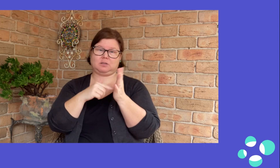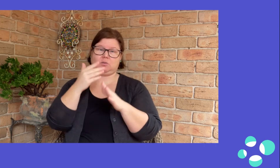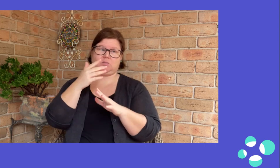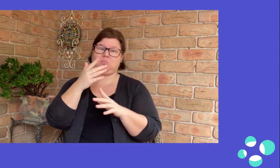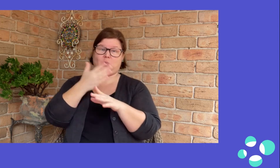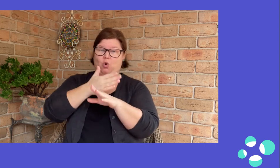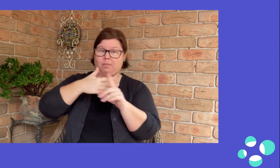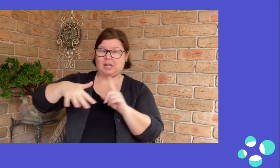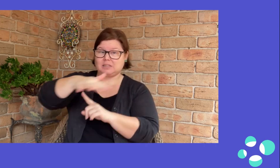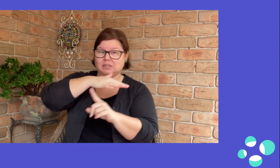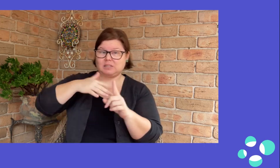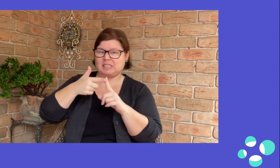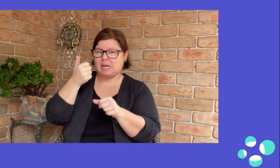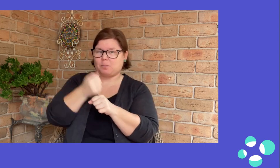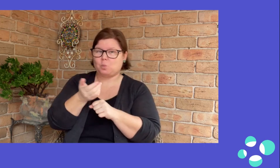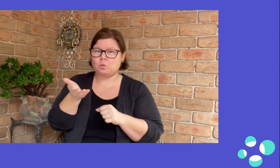For example, gender in the workplace.